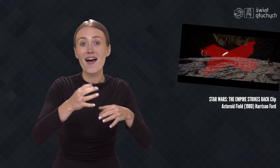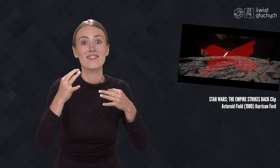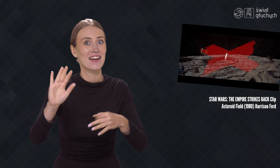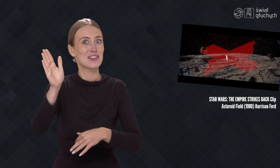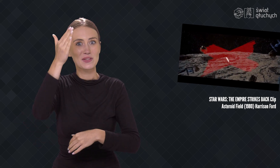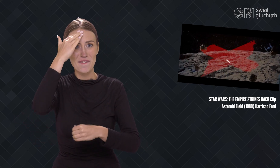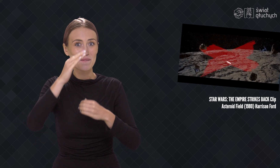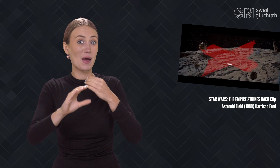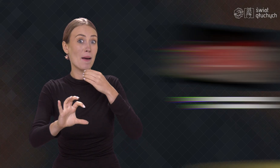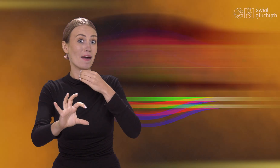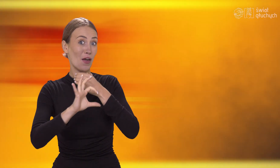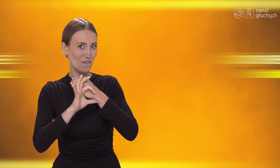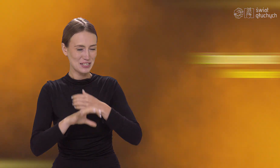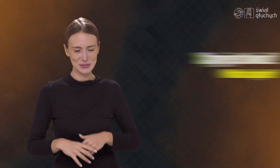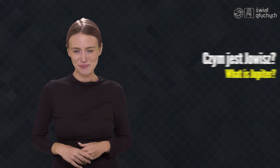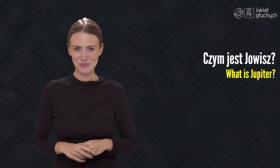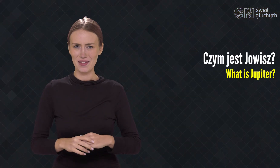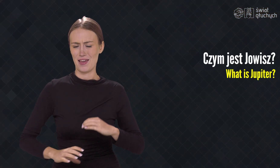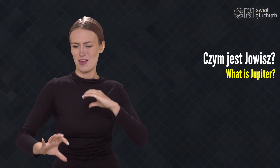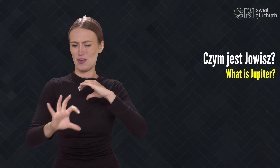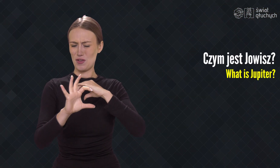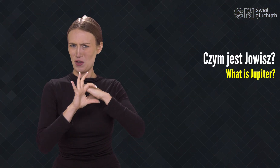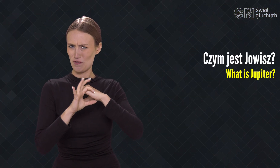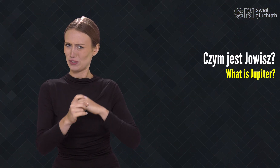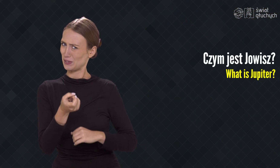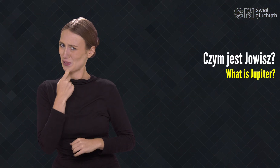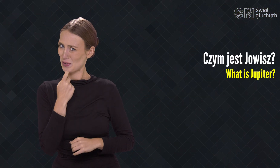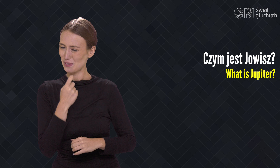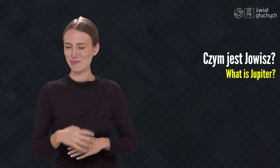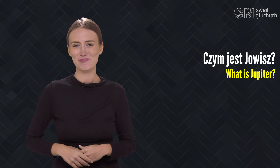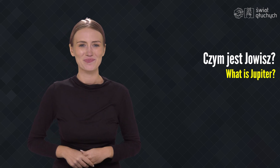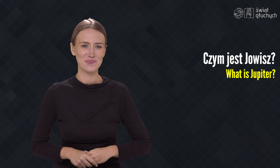it's time to meet a real giant — Jupiter. What is Jupiter?